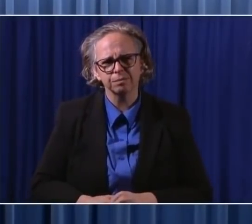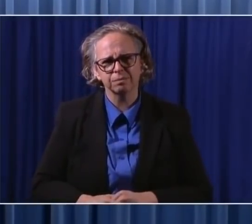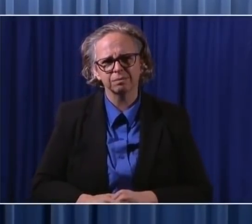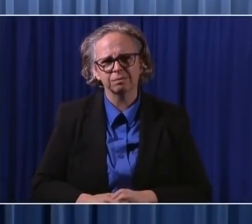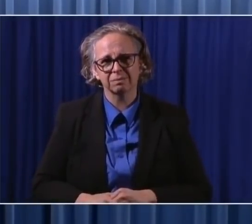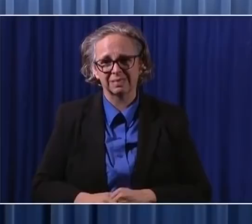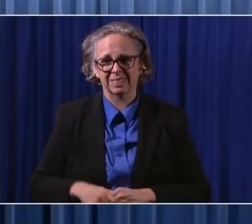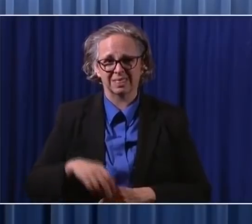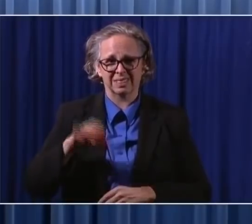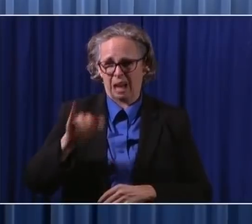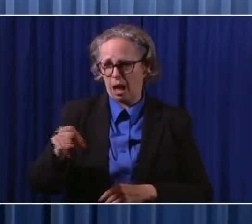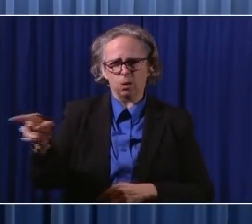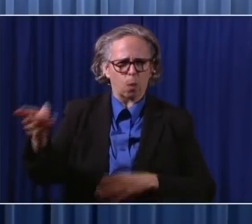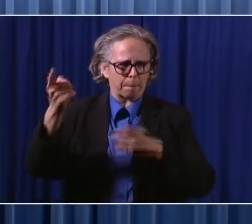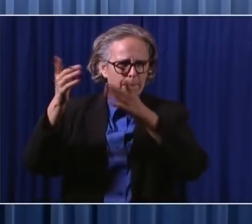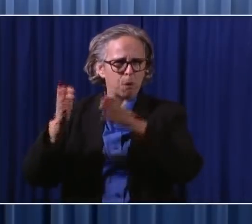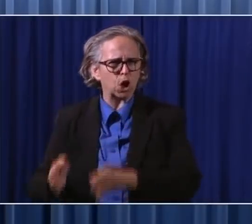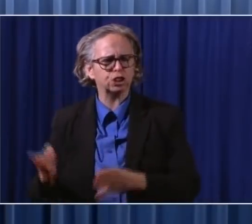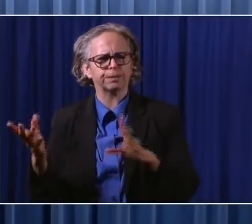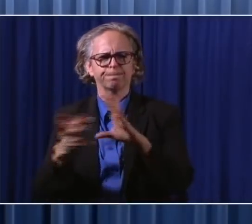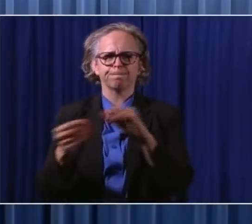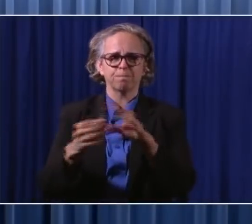YOUNG PEOPLE COMING DOWN WITH COVID-19.